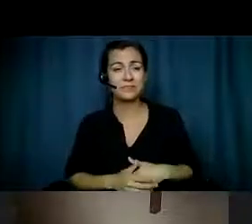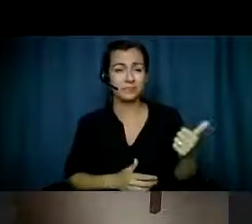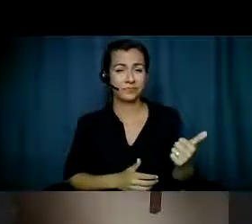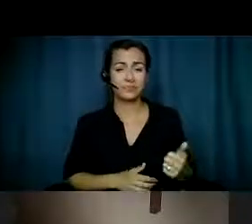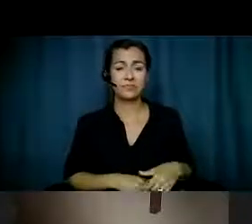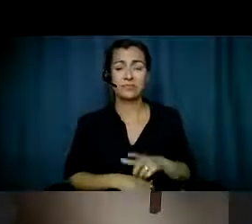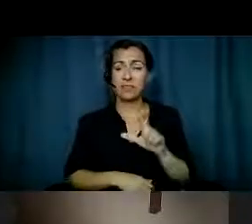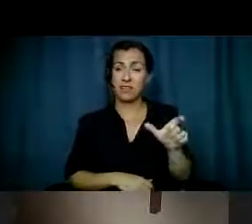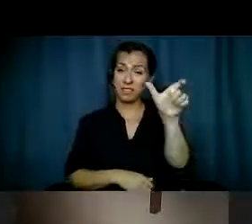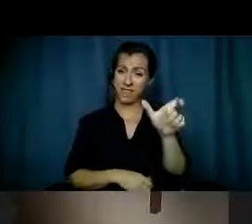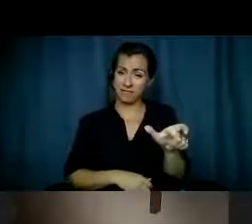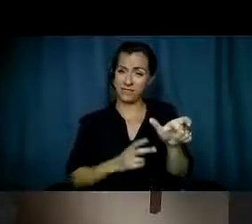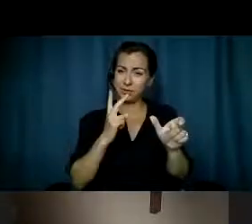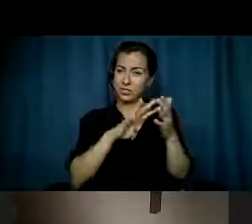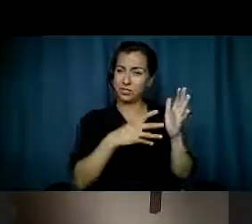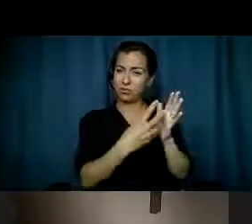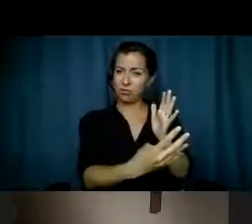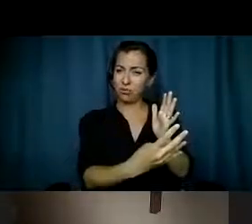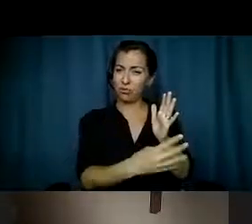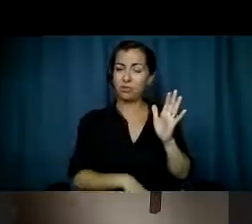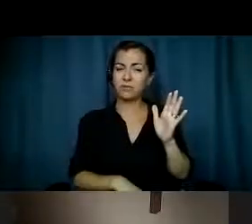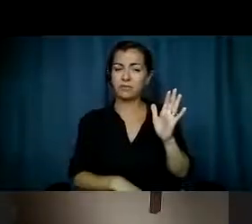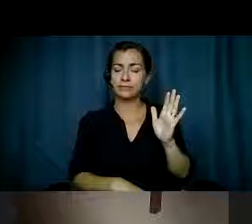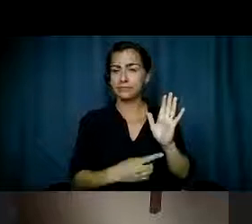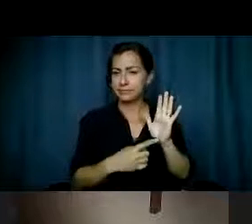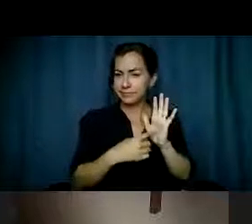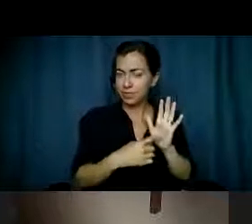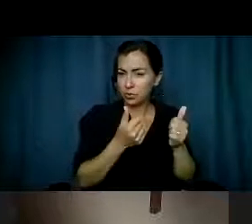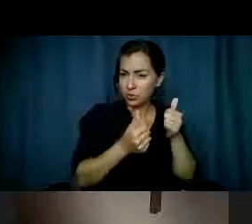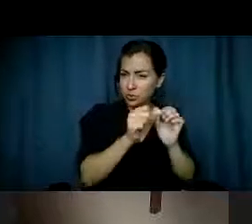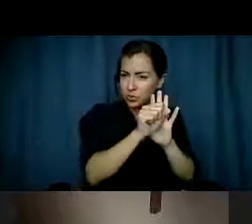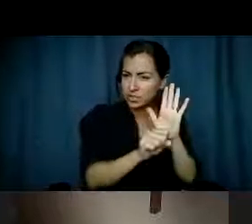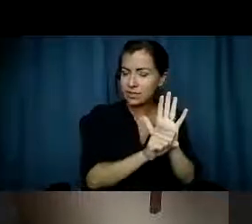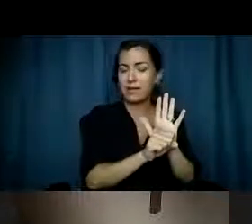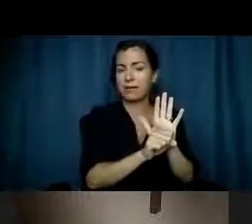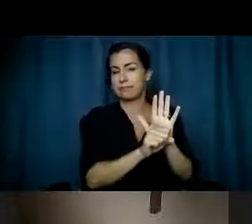voting systems. The states in green, so just a handful of